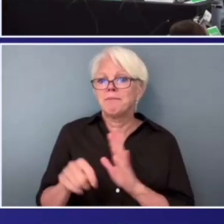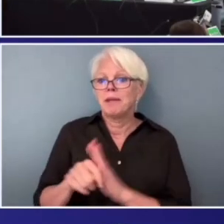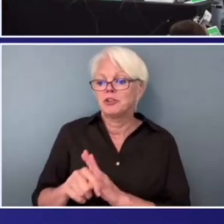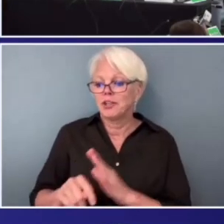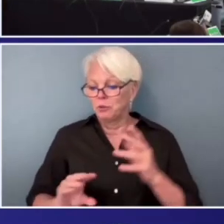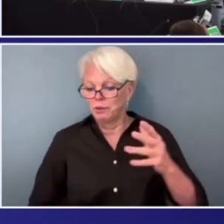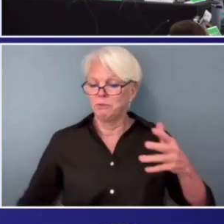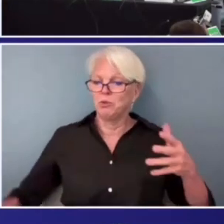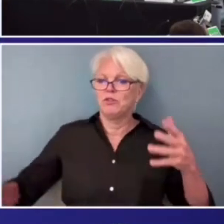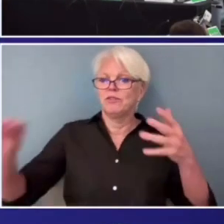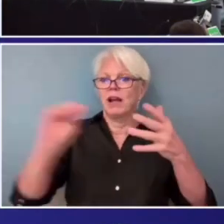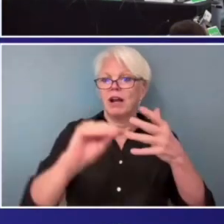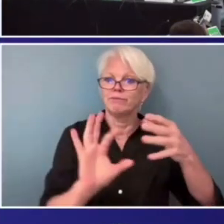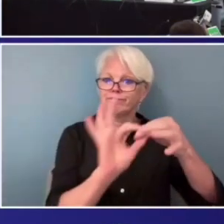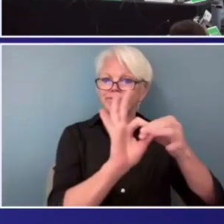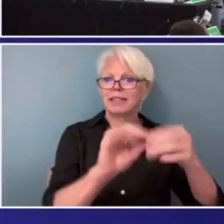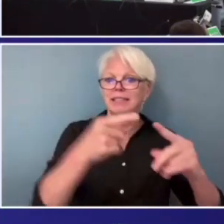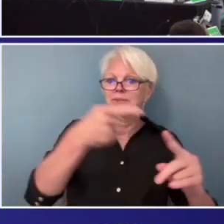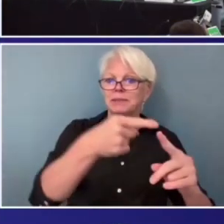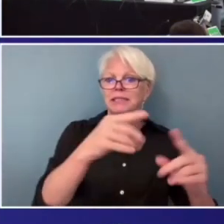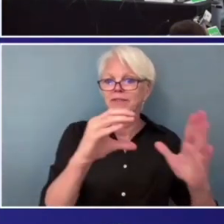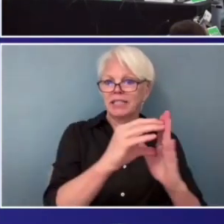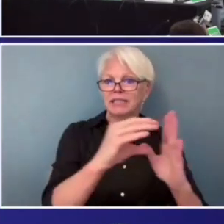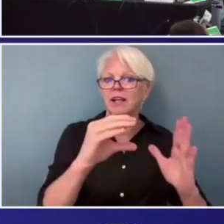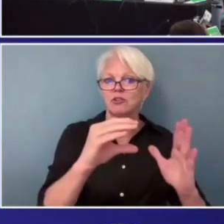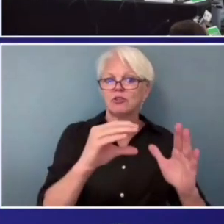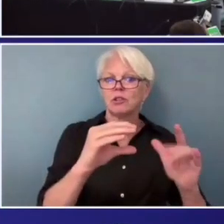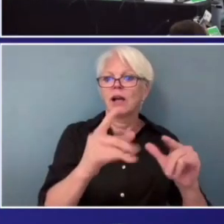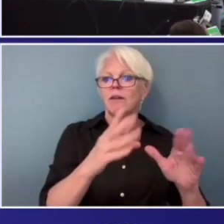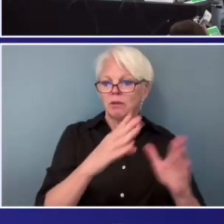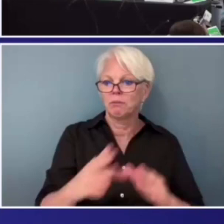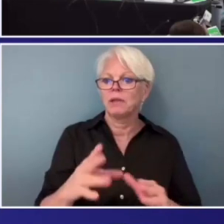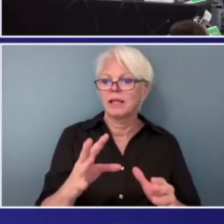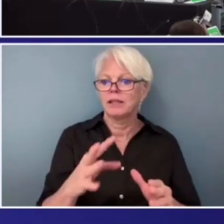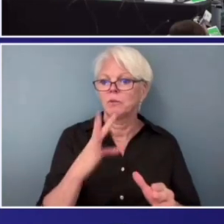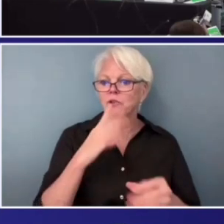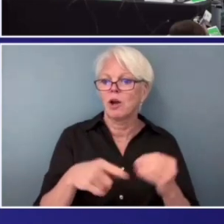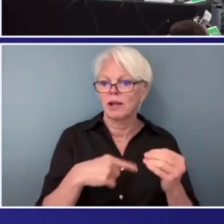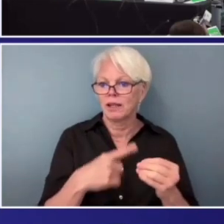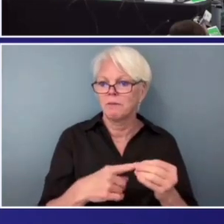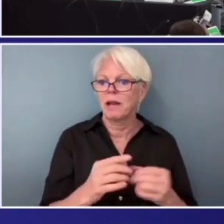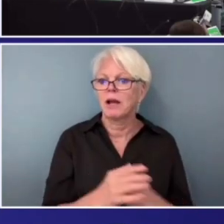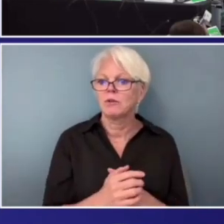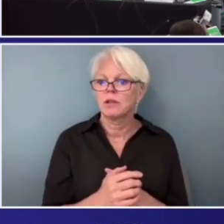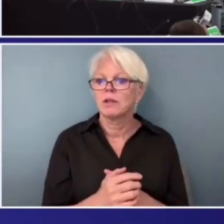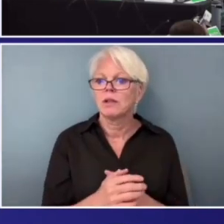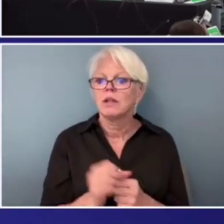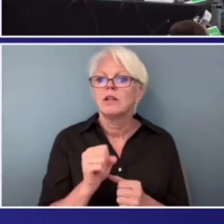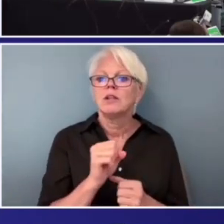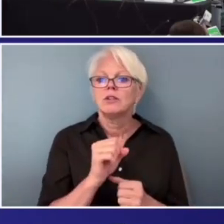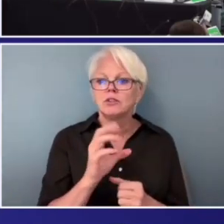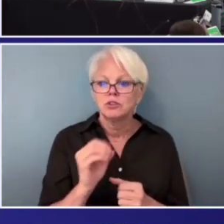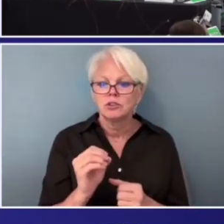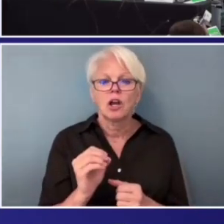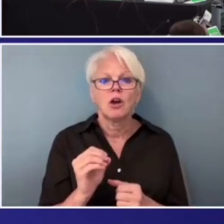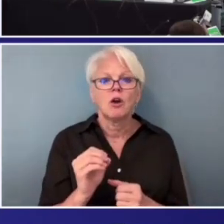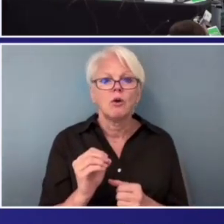the respective section of the plan that we're talking about, so that all of the information for that respective repayment